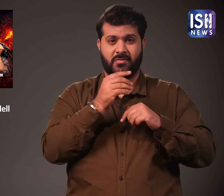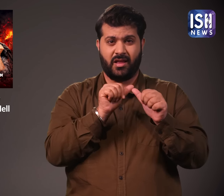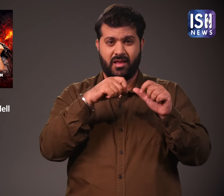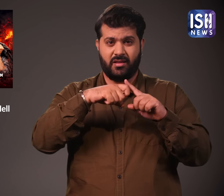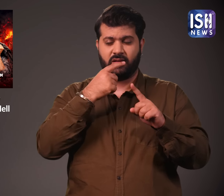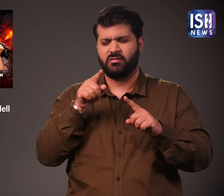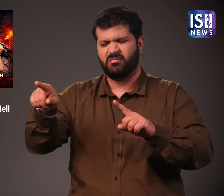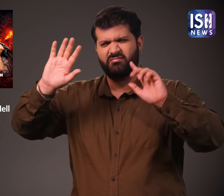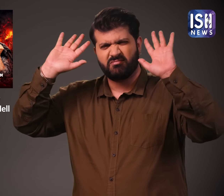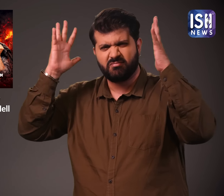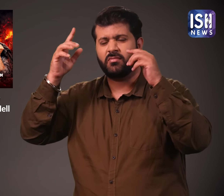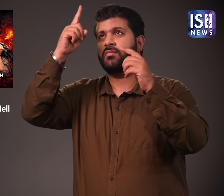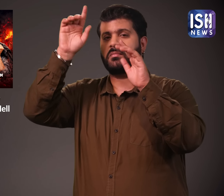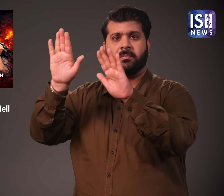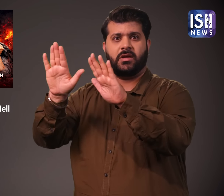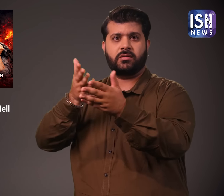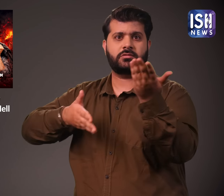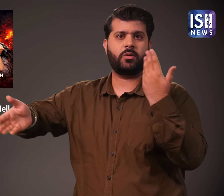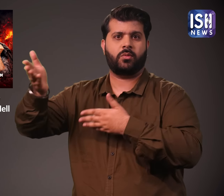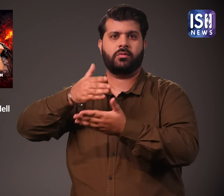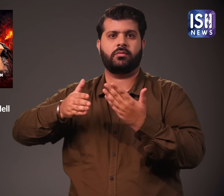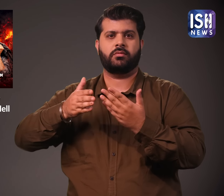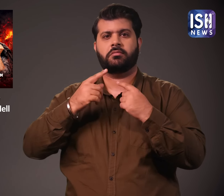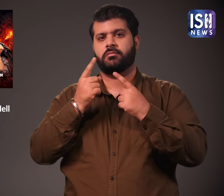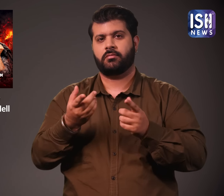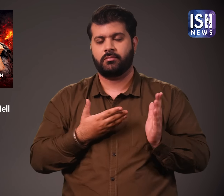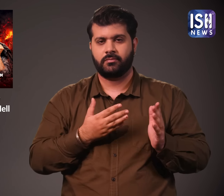Khamenei praised such women and said that God would bless them.